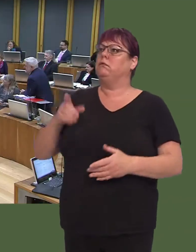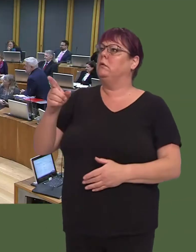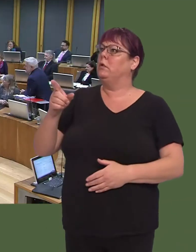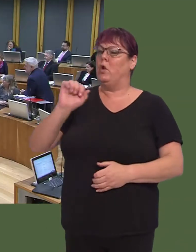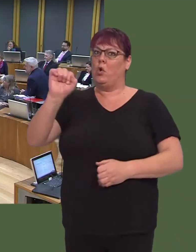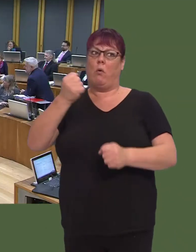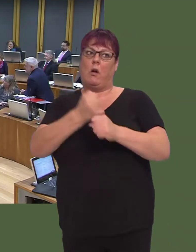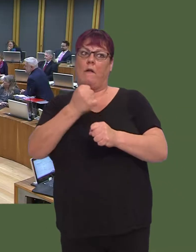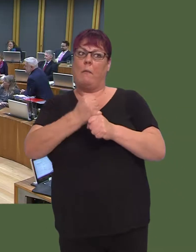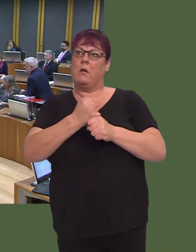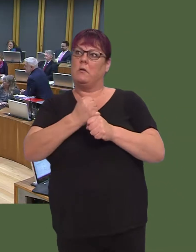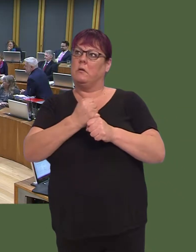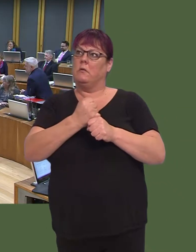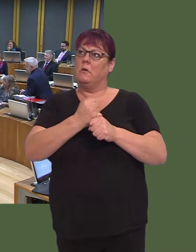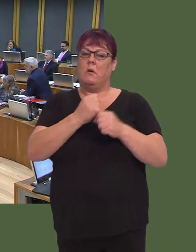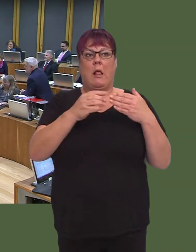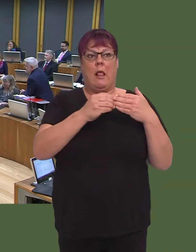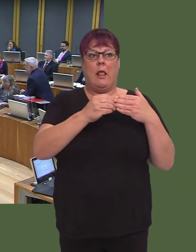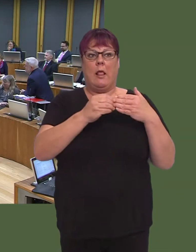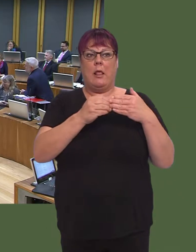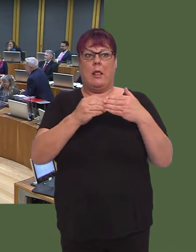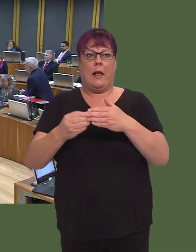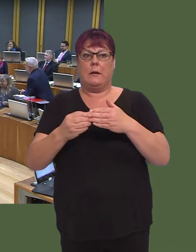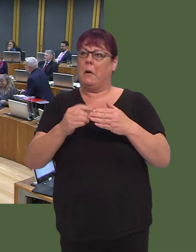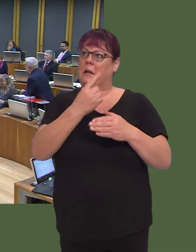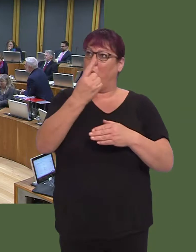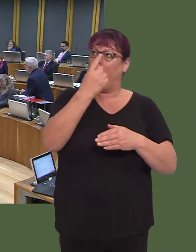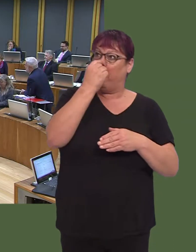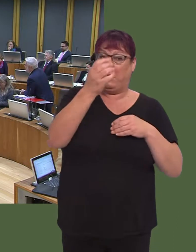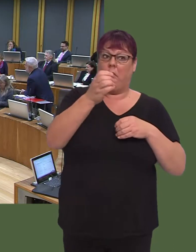your intention to do so, your Government, led by one of your would-be successors, in